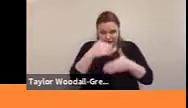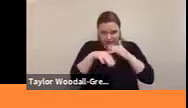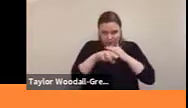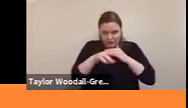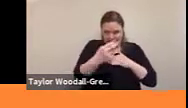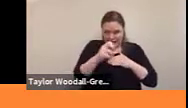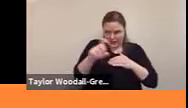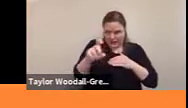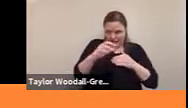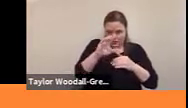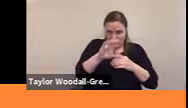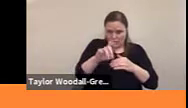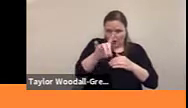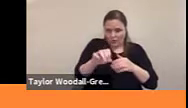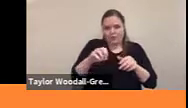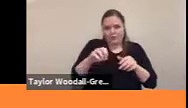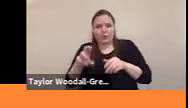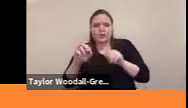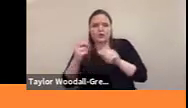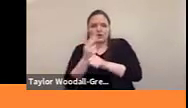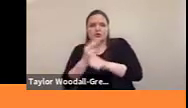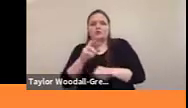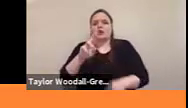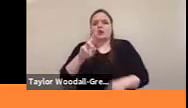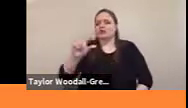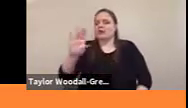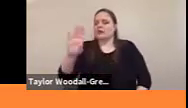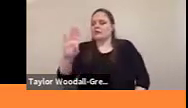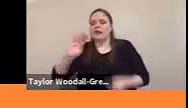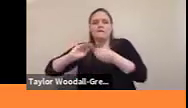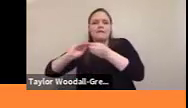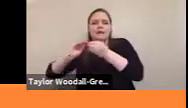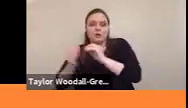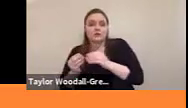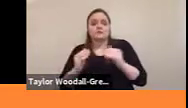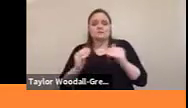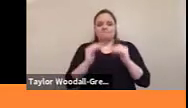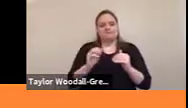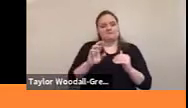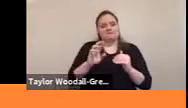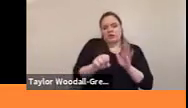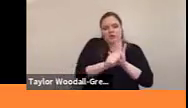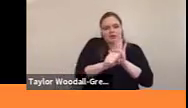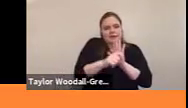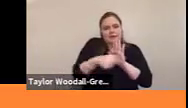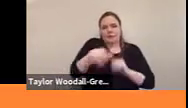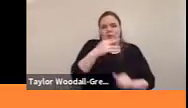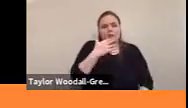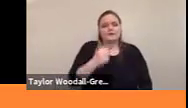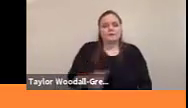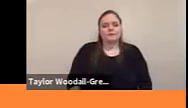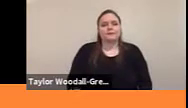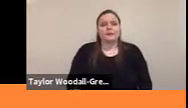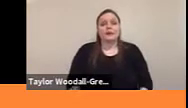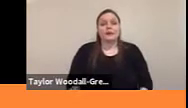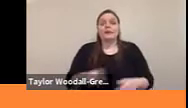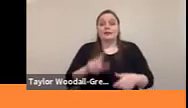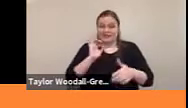you can also use RGB values or you can sample color. And that you can do anywhere on your screen.